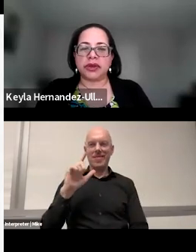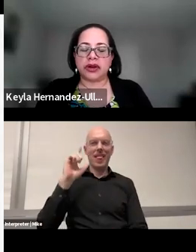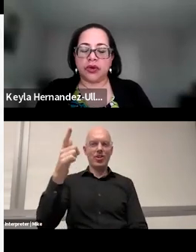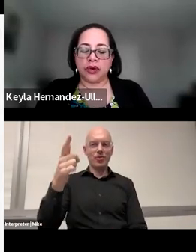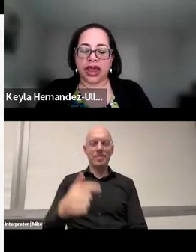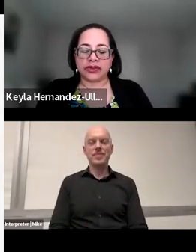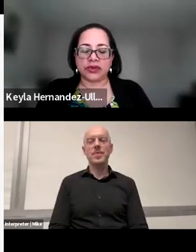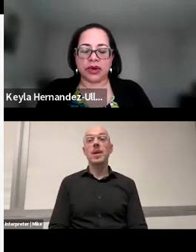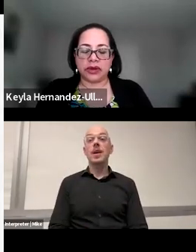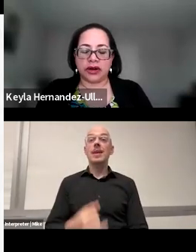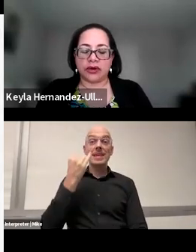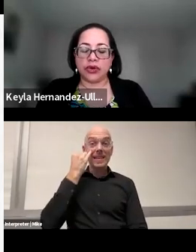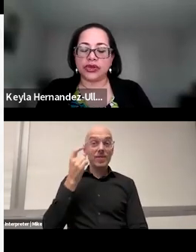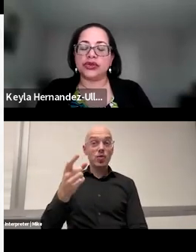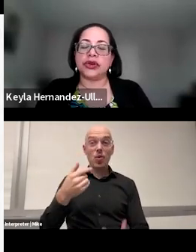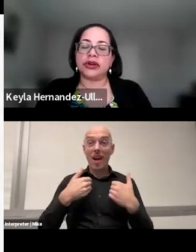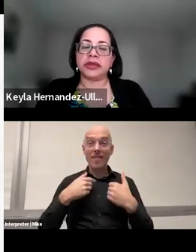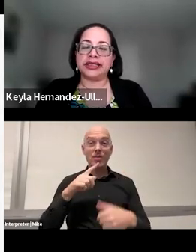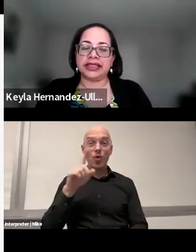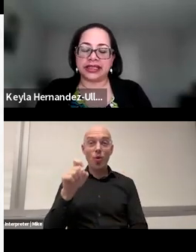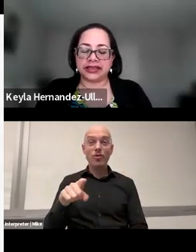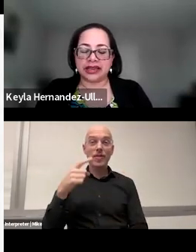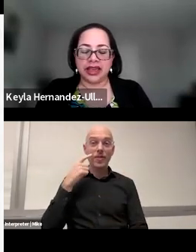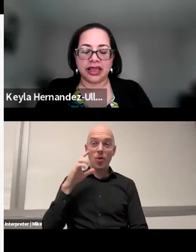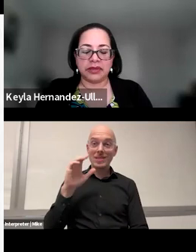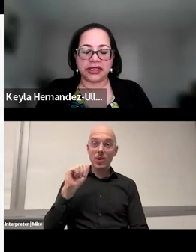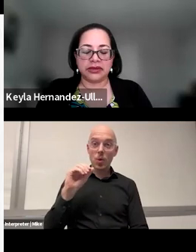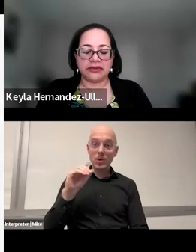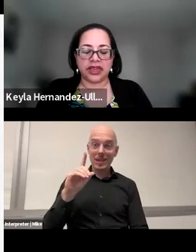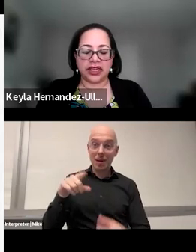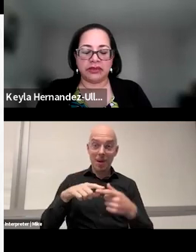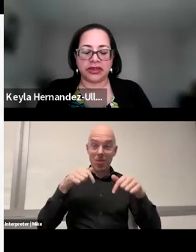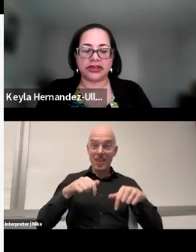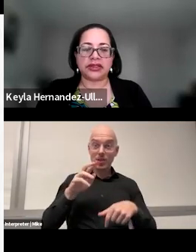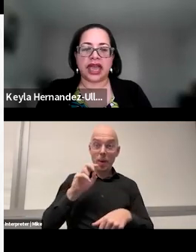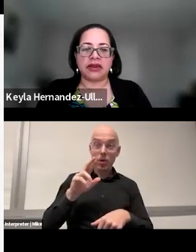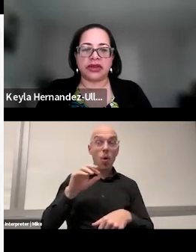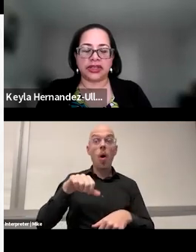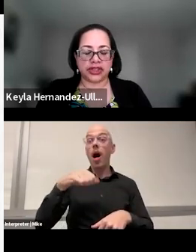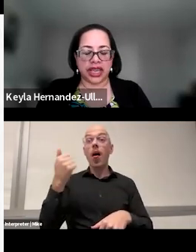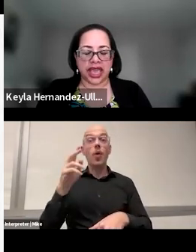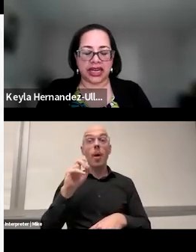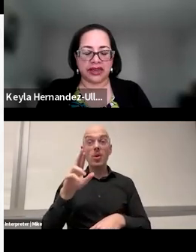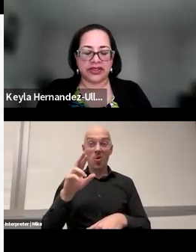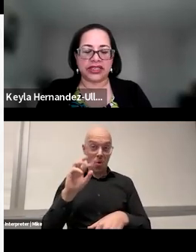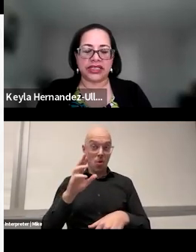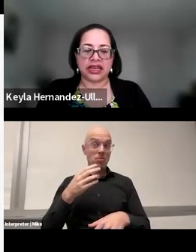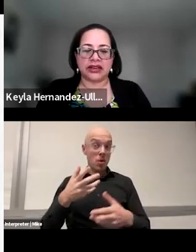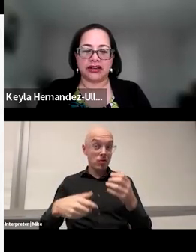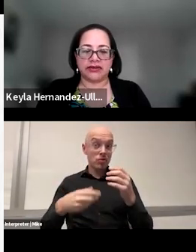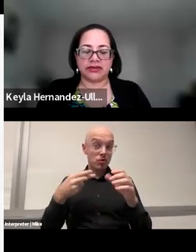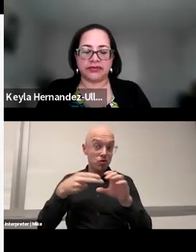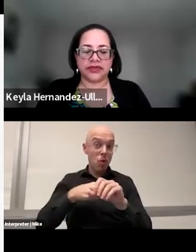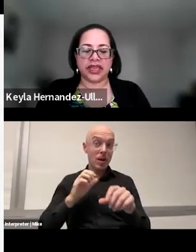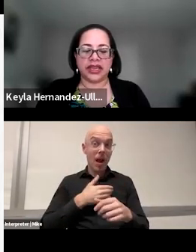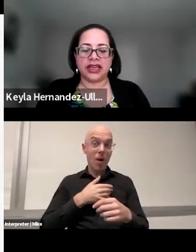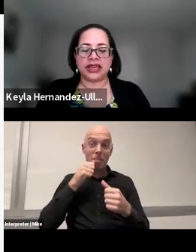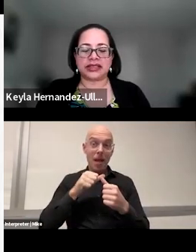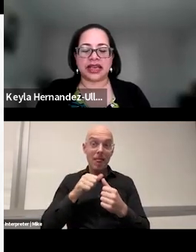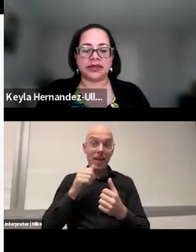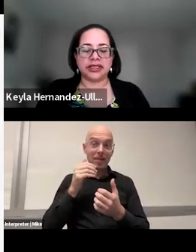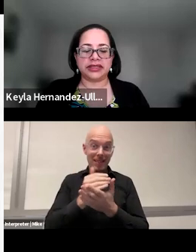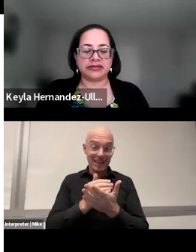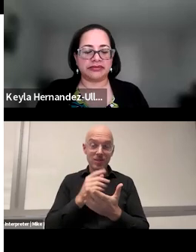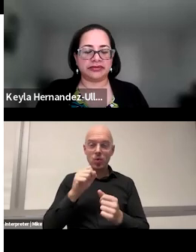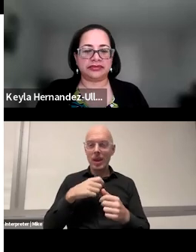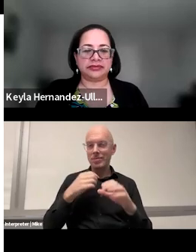Keyla Hernandez-Ulloa: inquiries for cod during this webinar or after the Webinar, or to join our mailing list can be sent via email to outreach at Fcc. Gov.